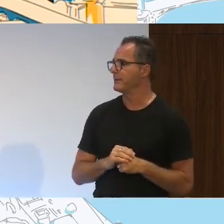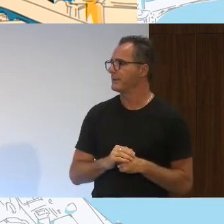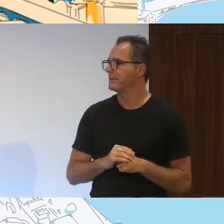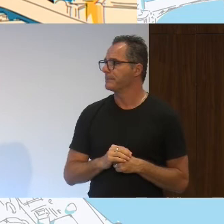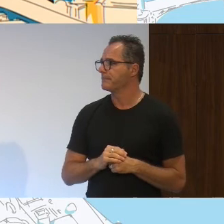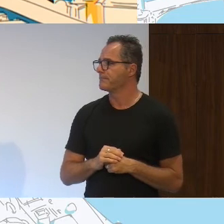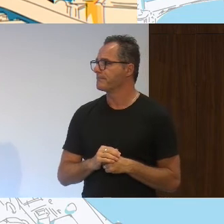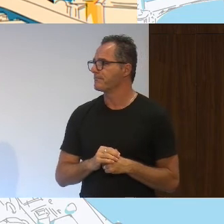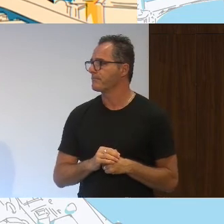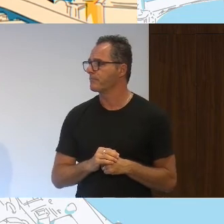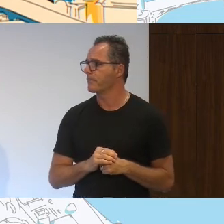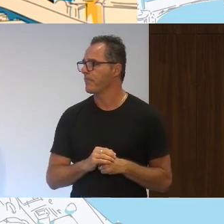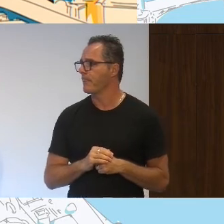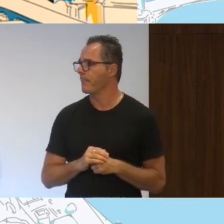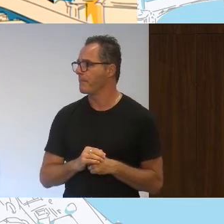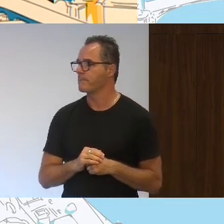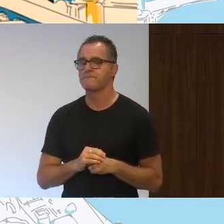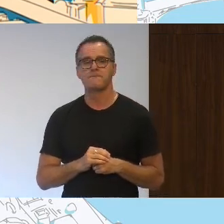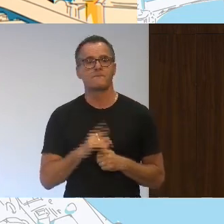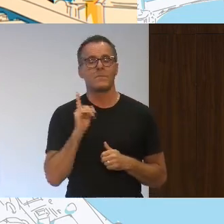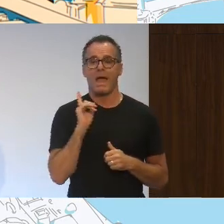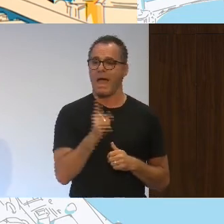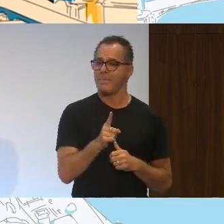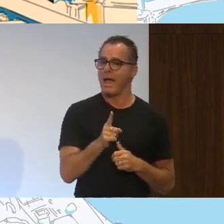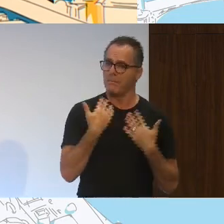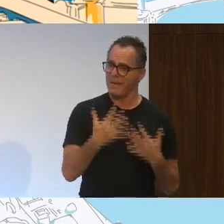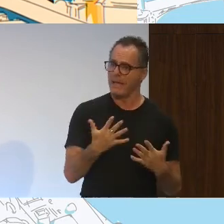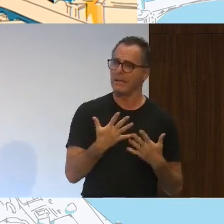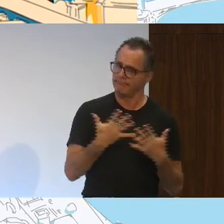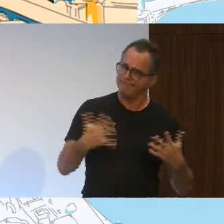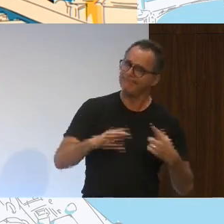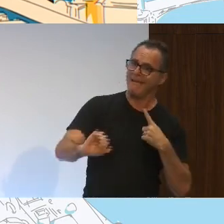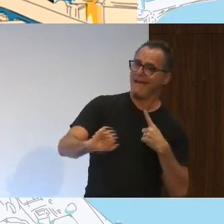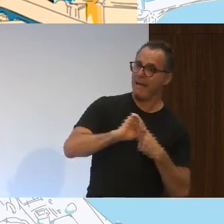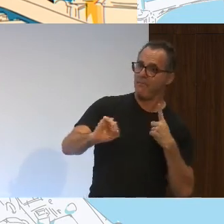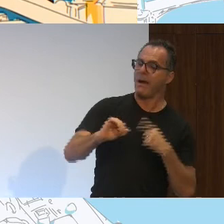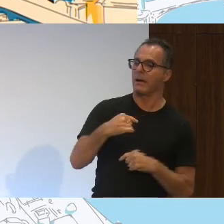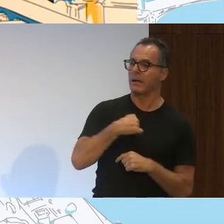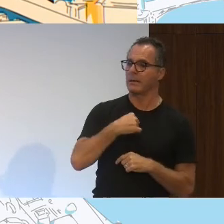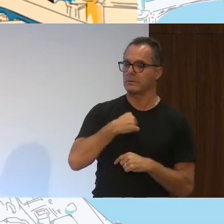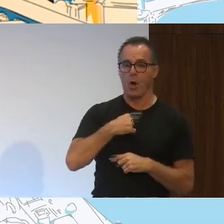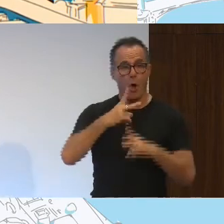And that's actually really had quite an impact already in on research councils.